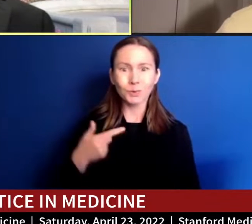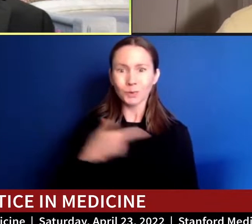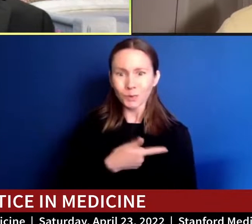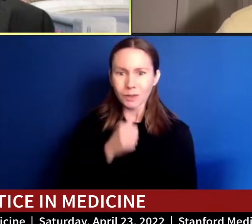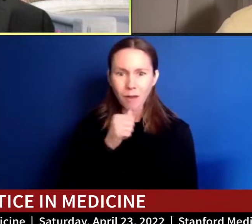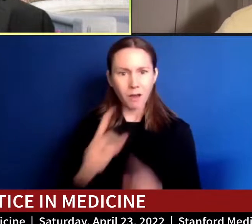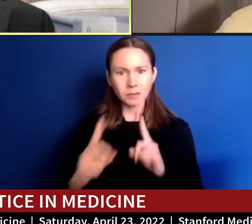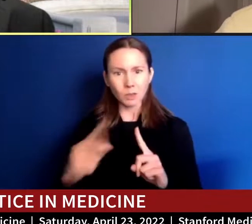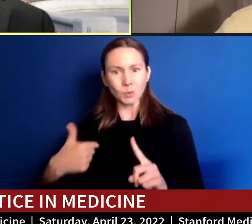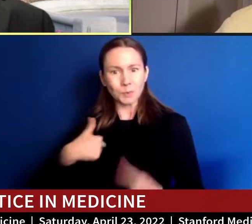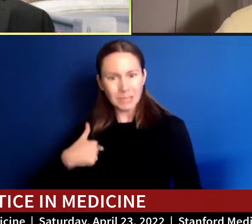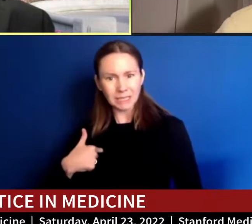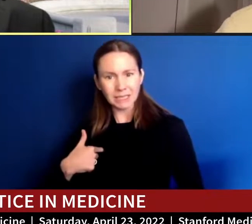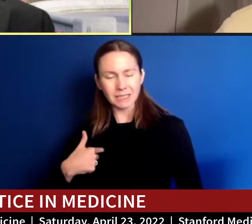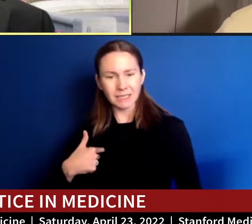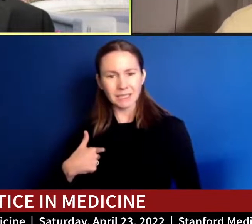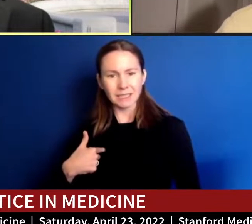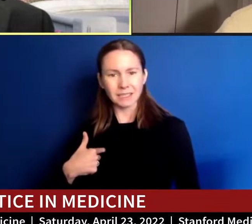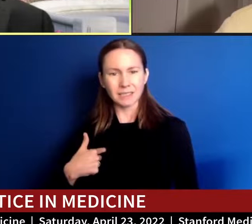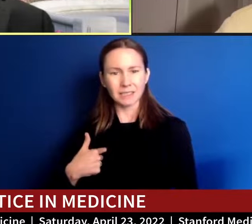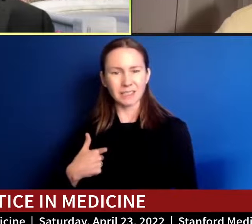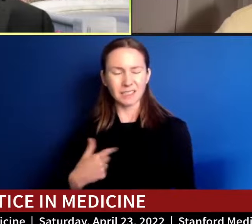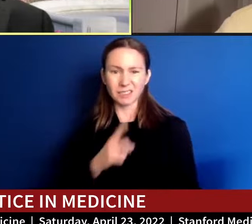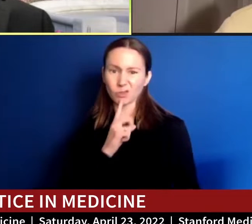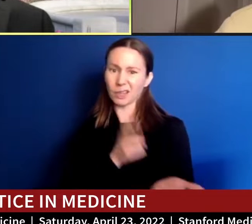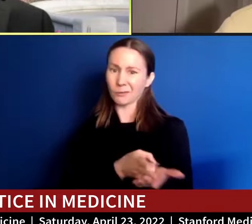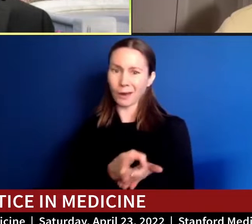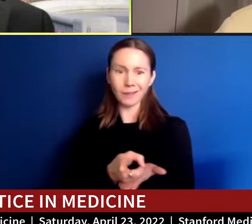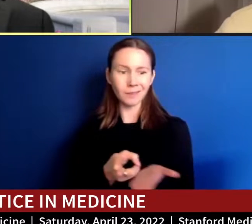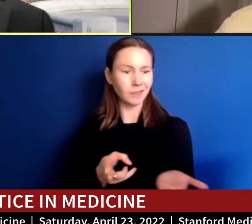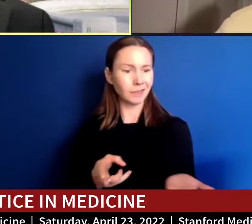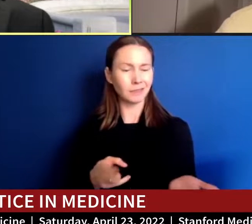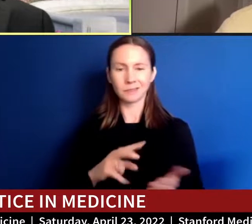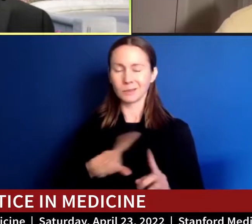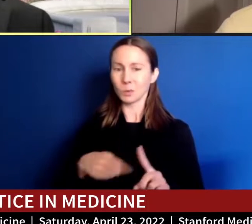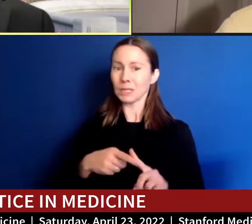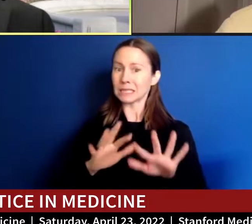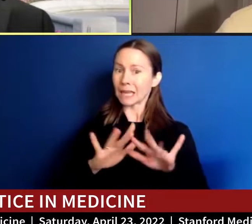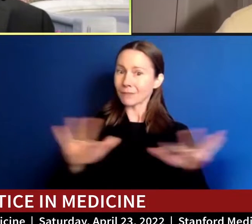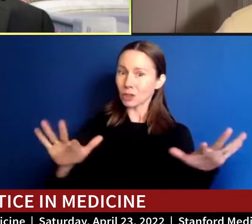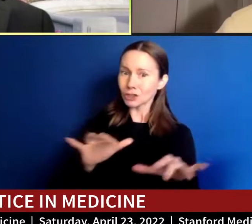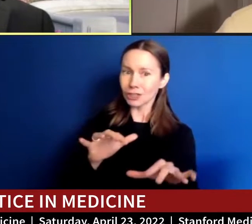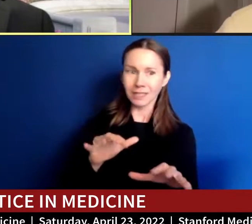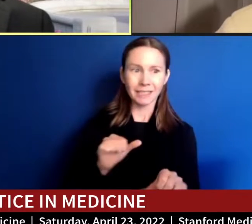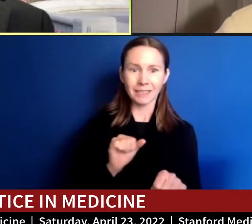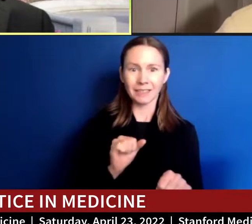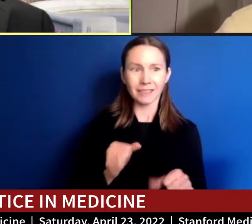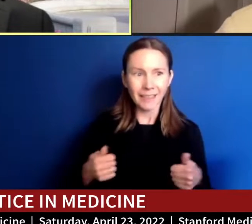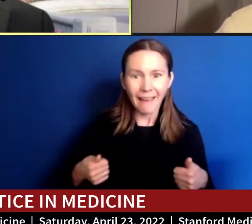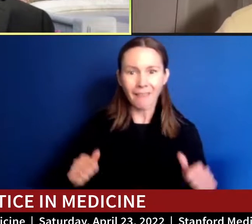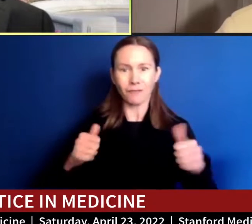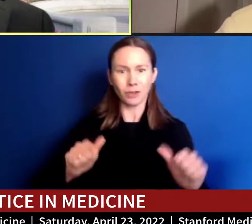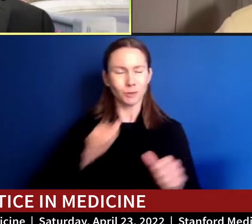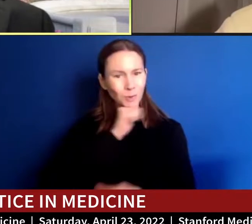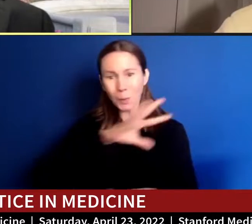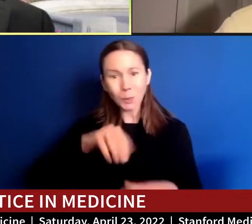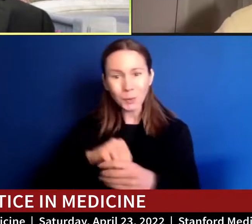And… you know, frankly, when diversity efforts don't include disability—and it’s been, there has